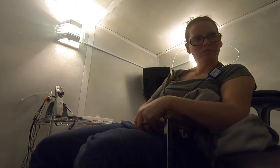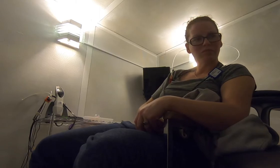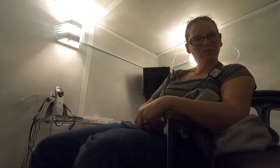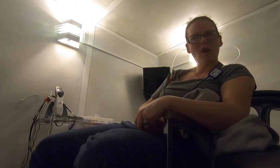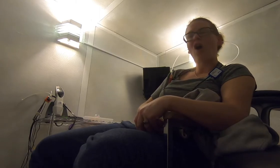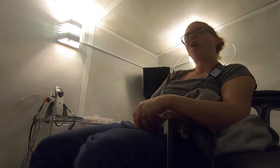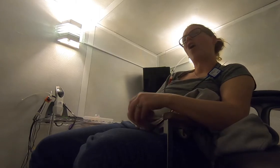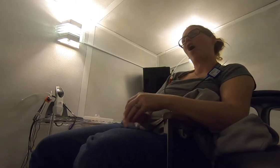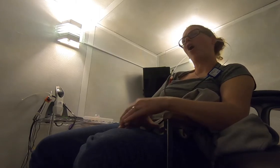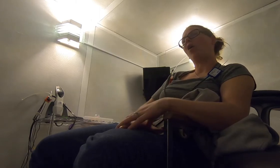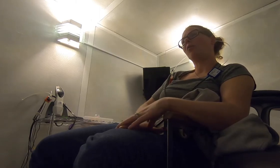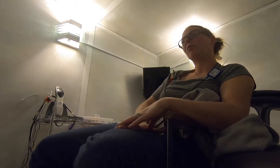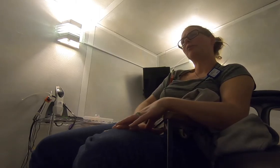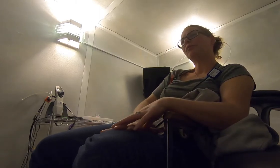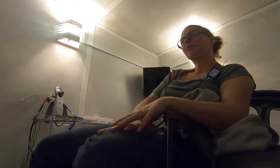calm